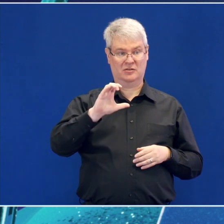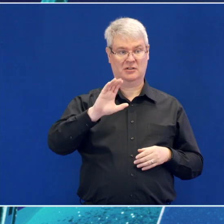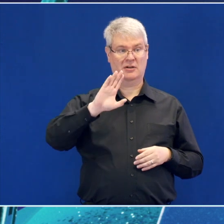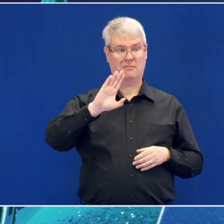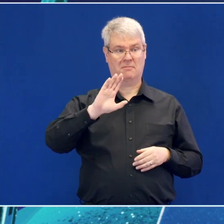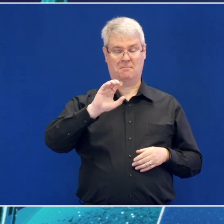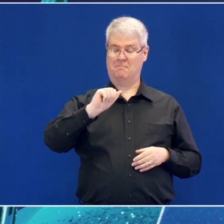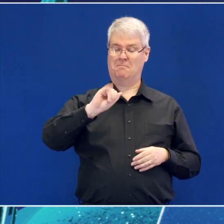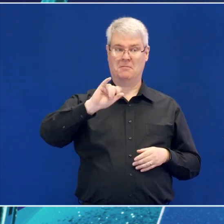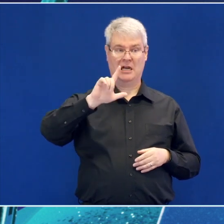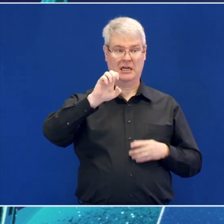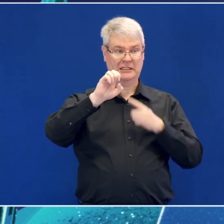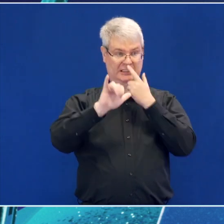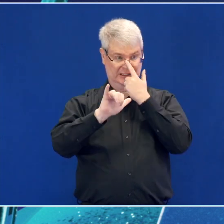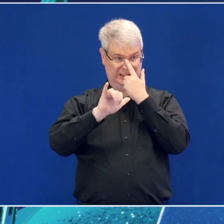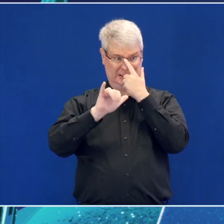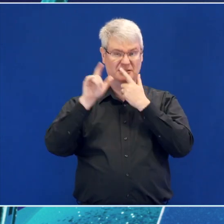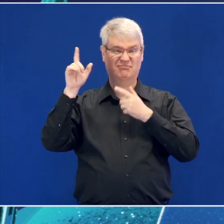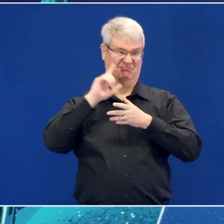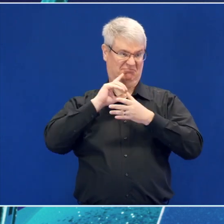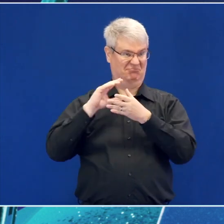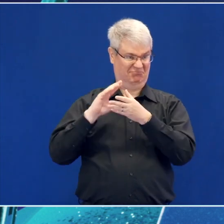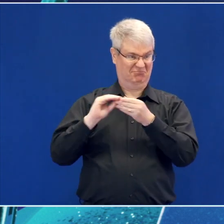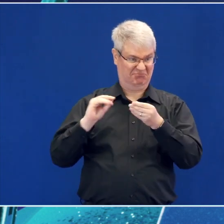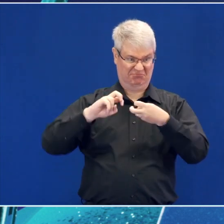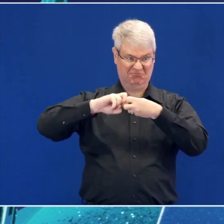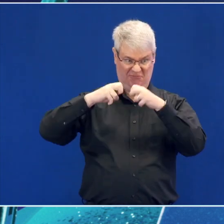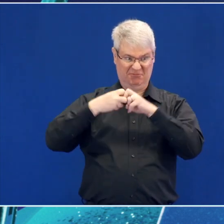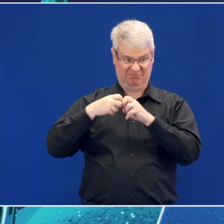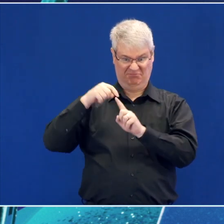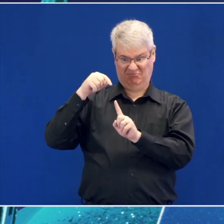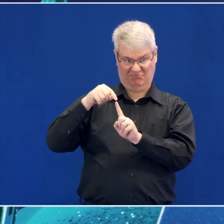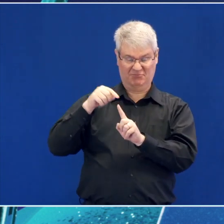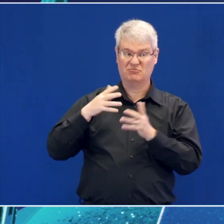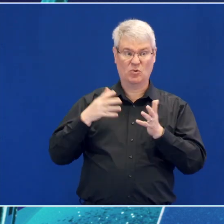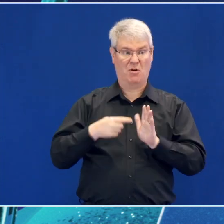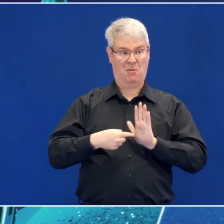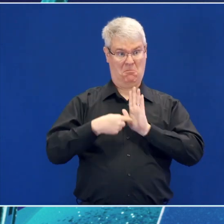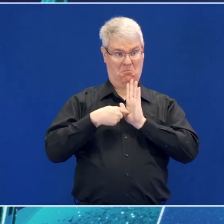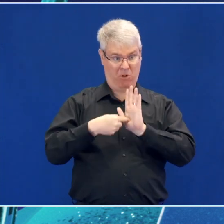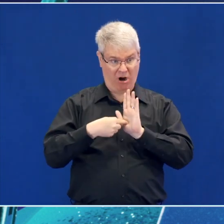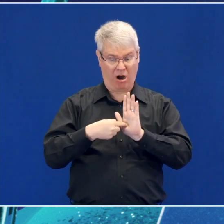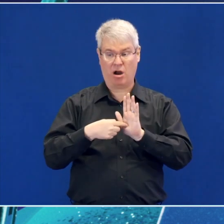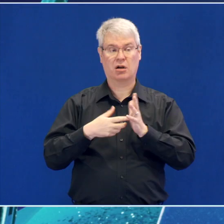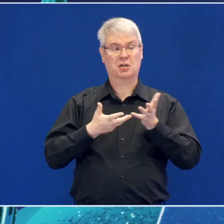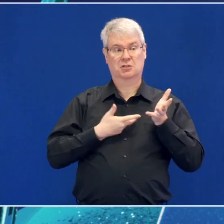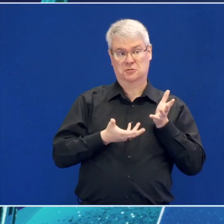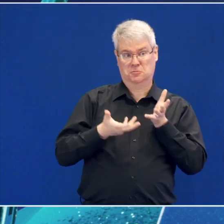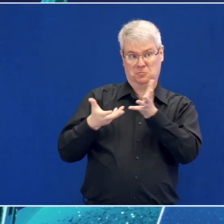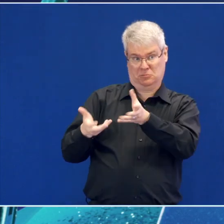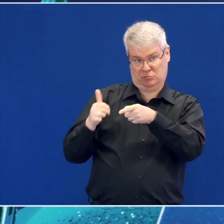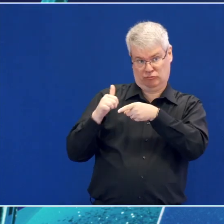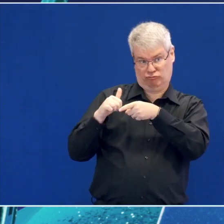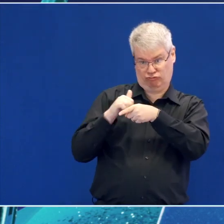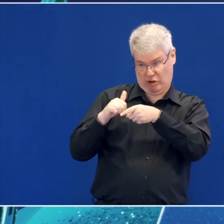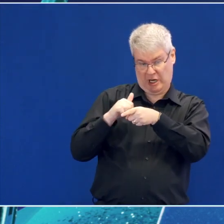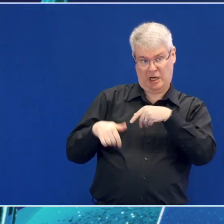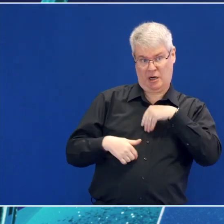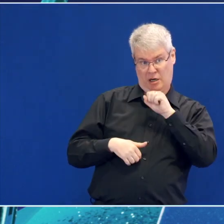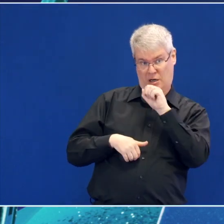First of all, models in and of themselves have been trained to want to output something, right? And in fact, the head